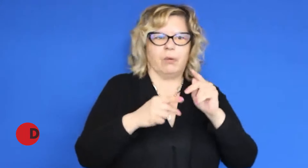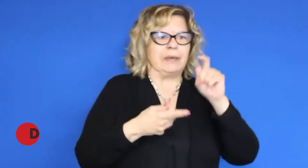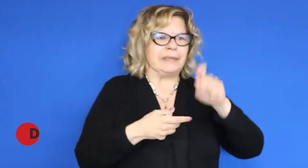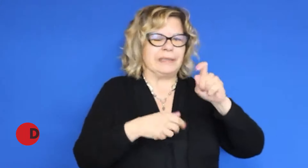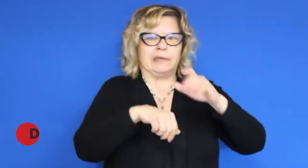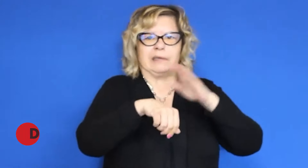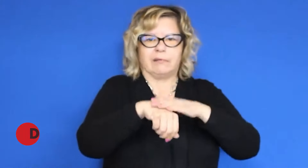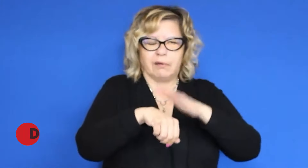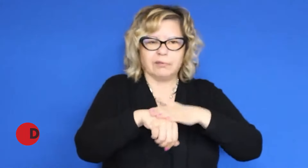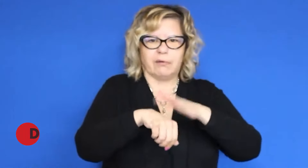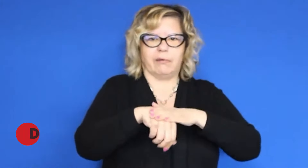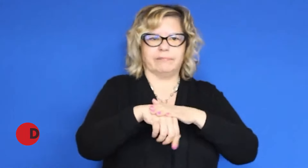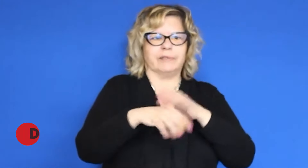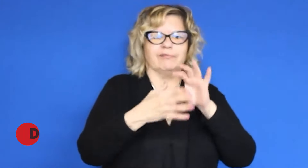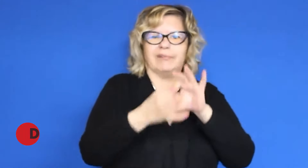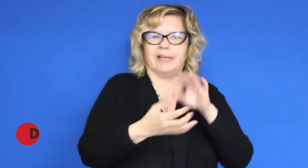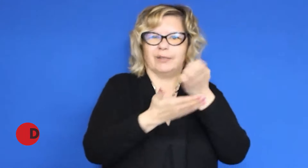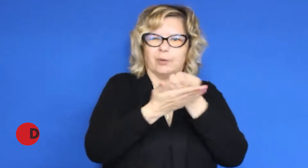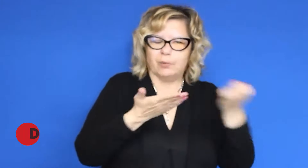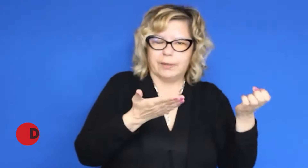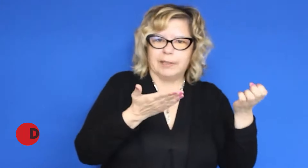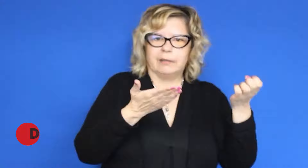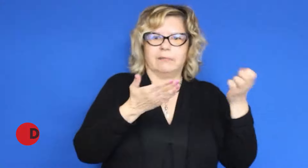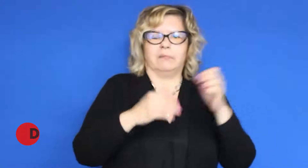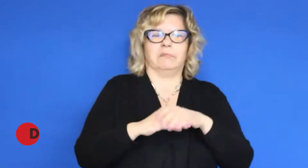who need consultation on equipment.